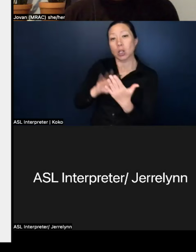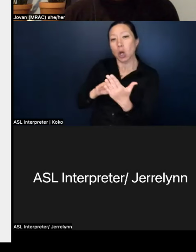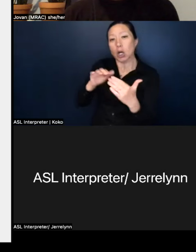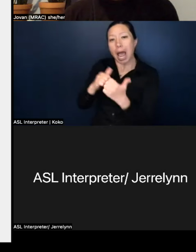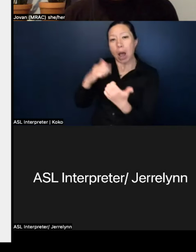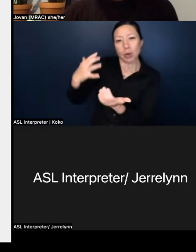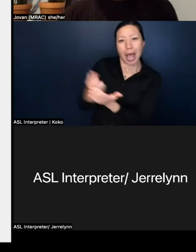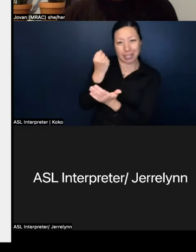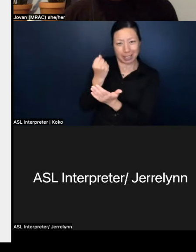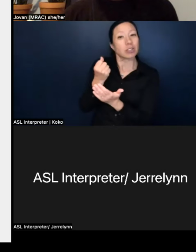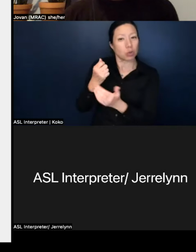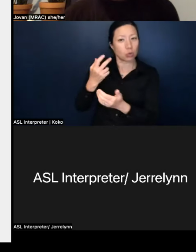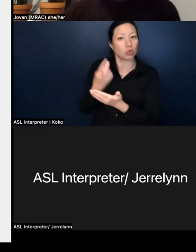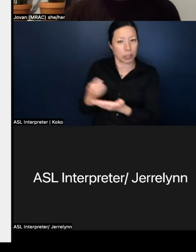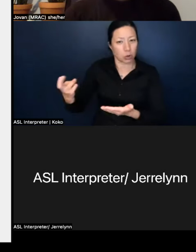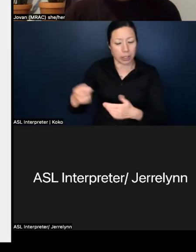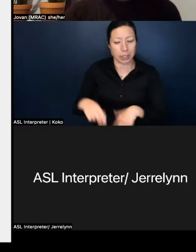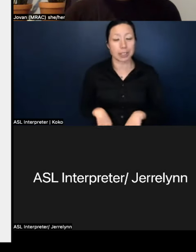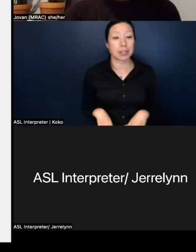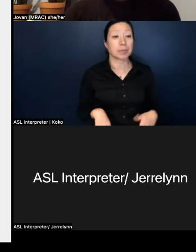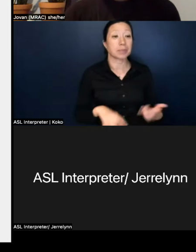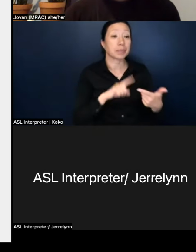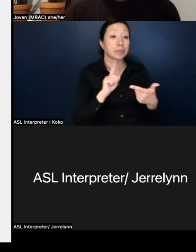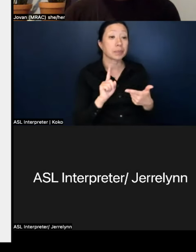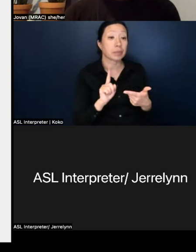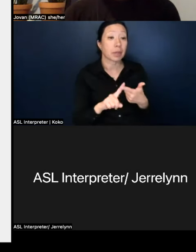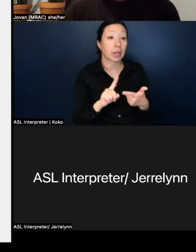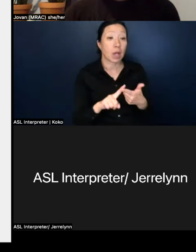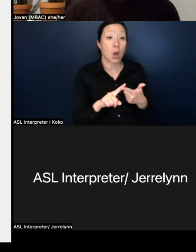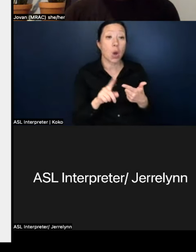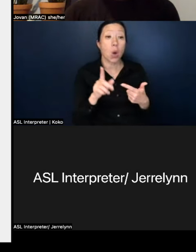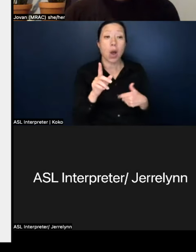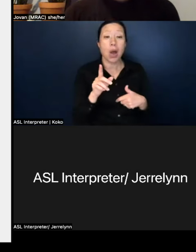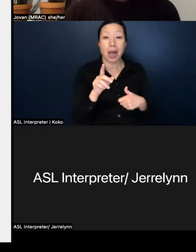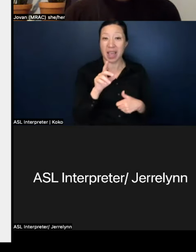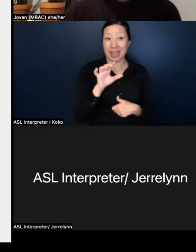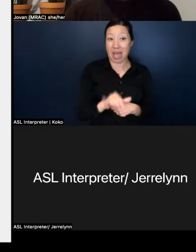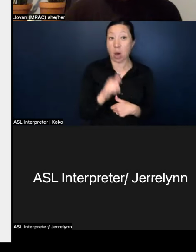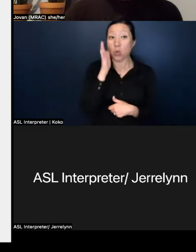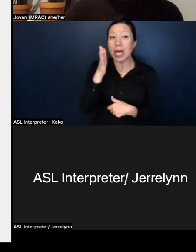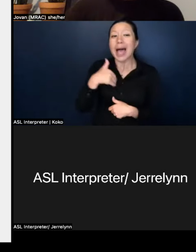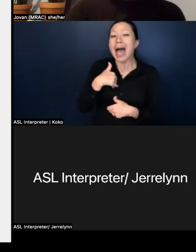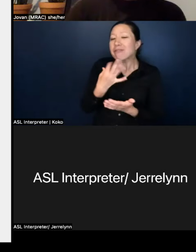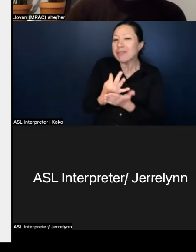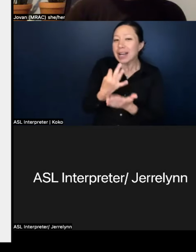A financial advisor tax professional will join us for a portion of that initial meeting,